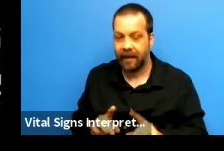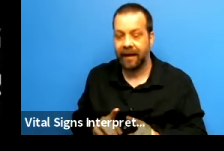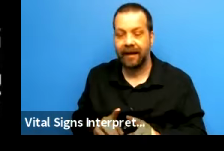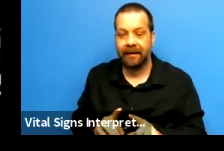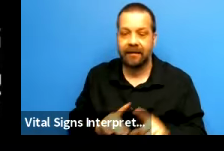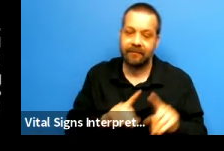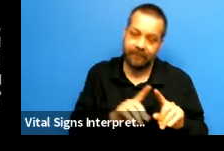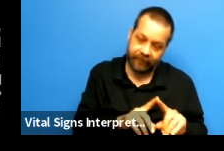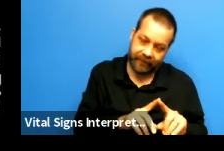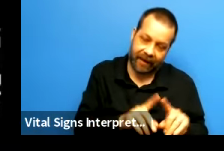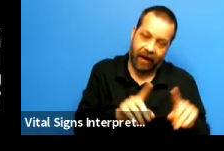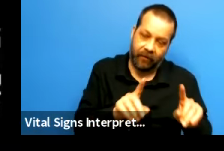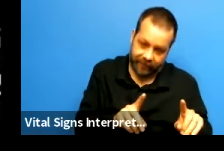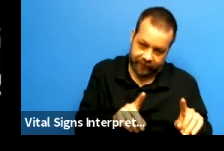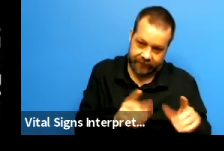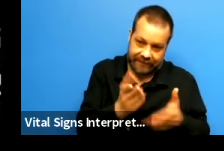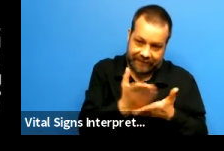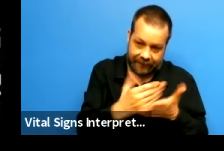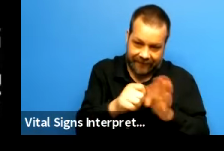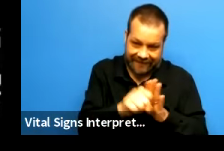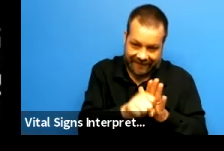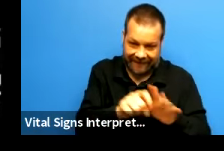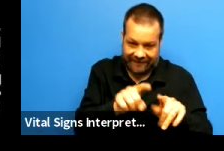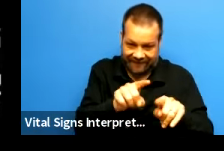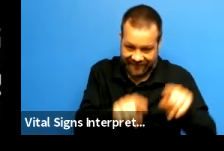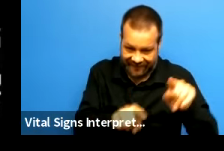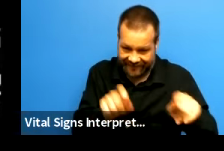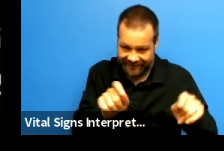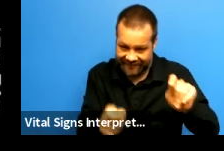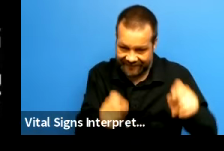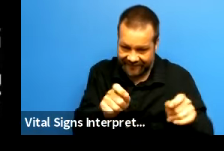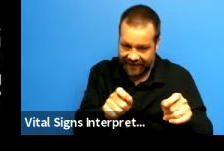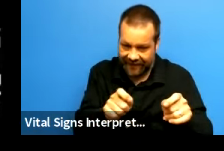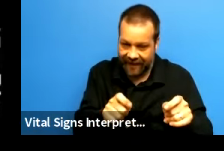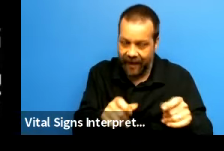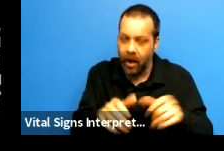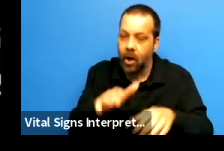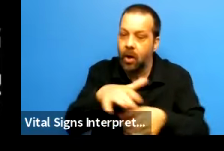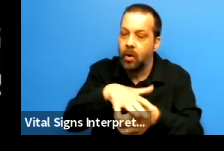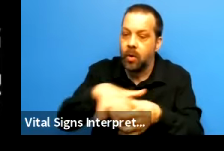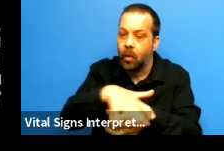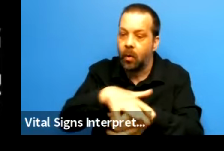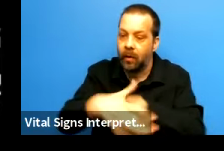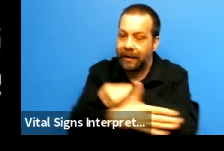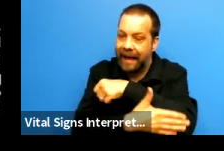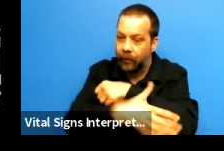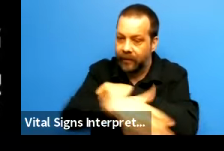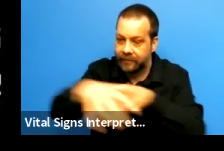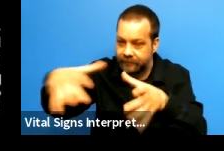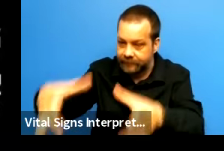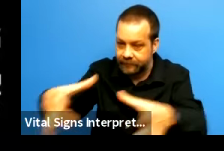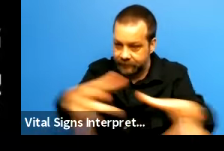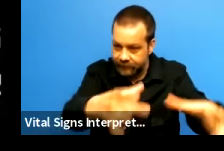It varies from state to state and even local counties and cities and towns as to how many—